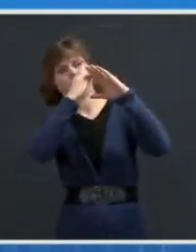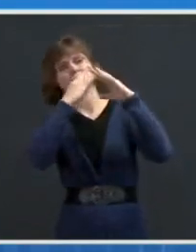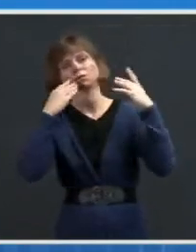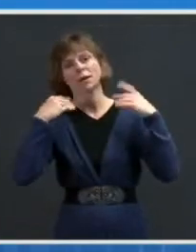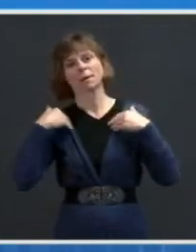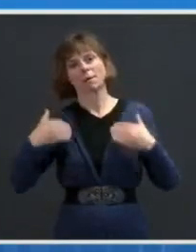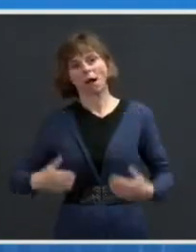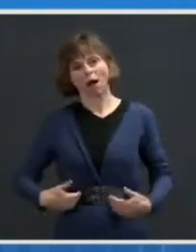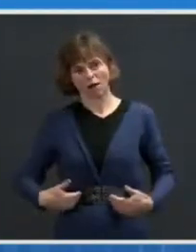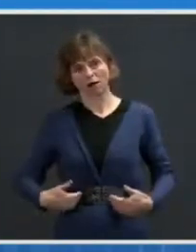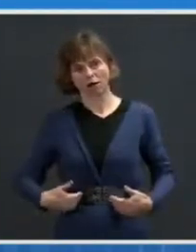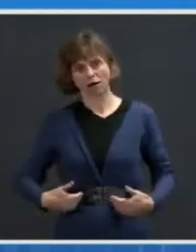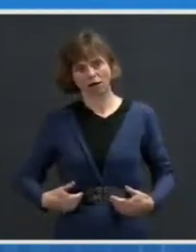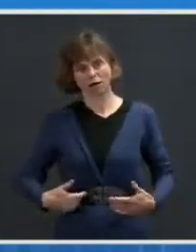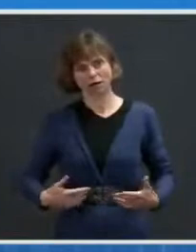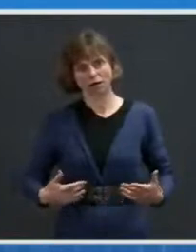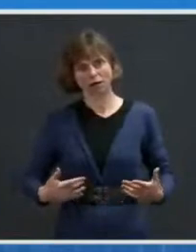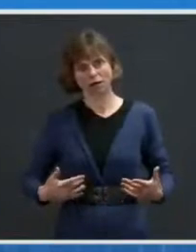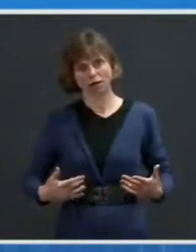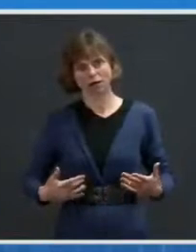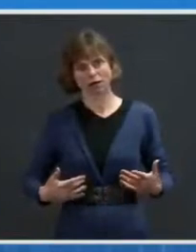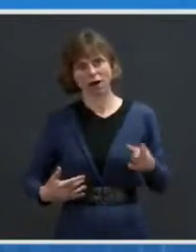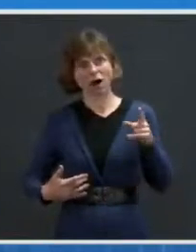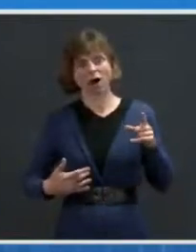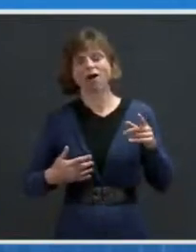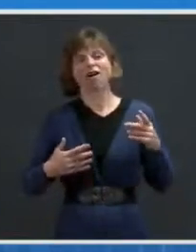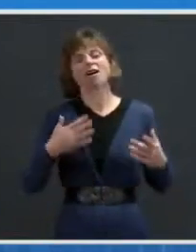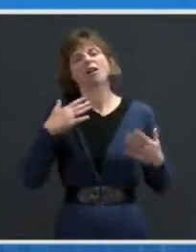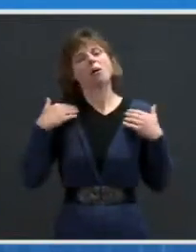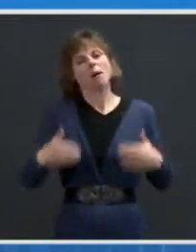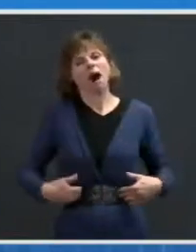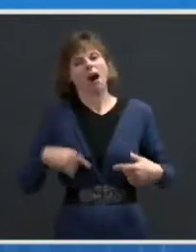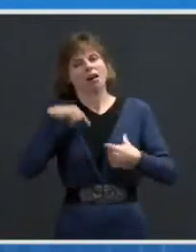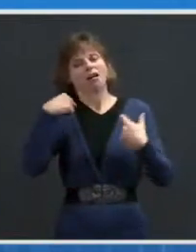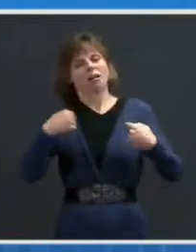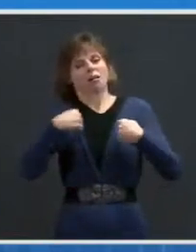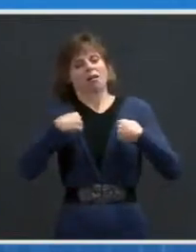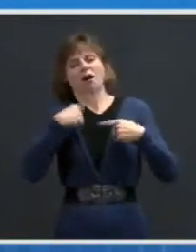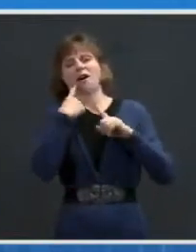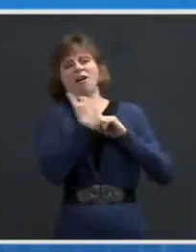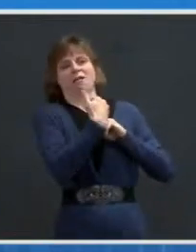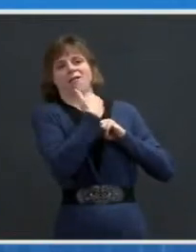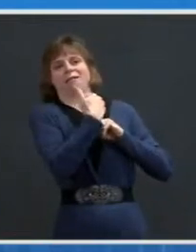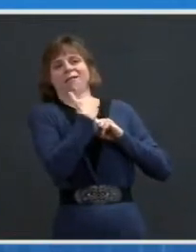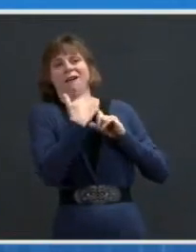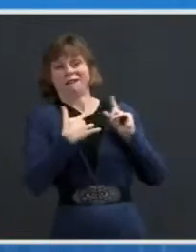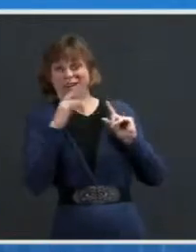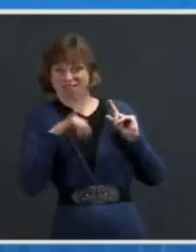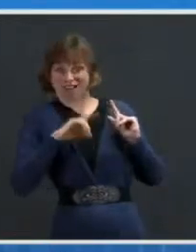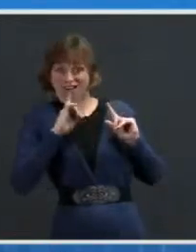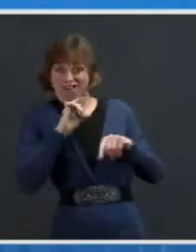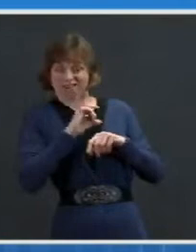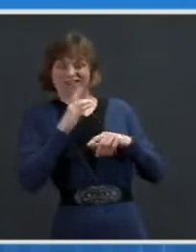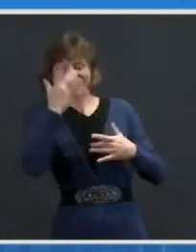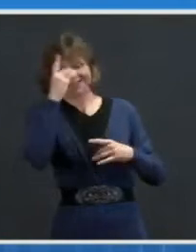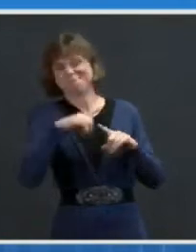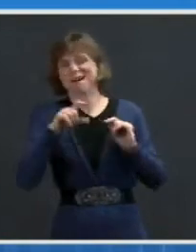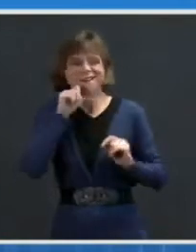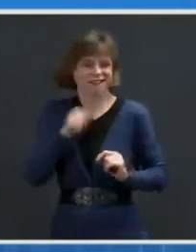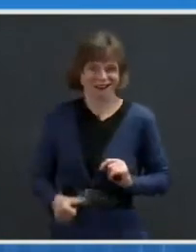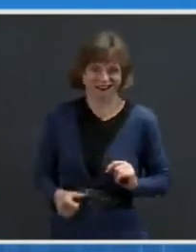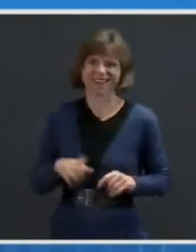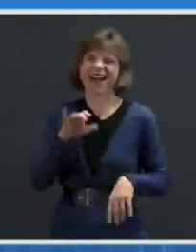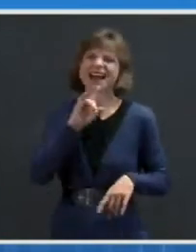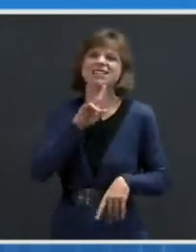A SPIKE PROTEIN IN THE RIGHT